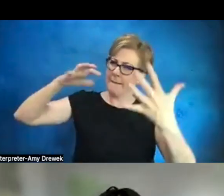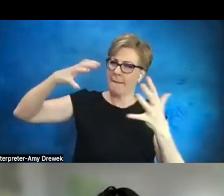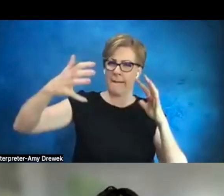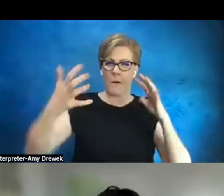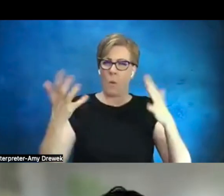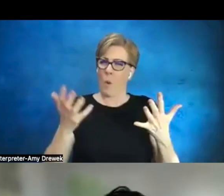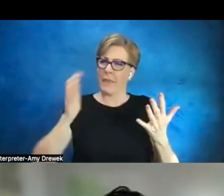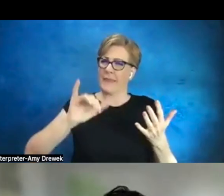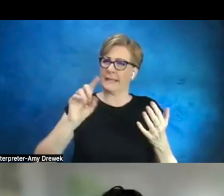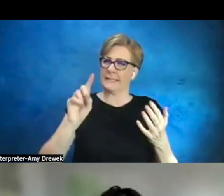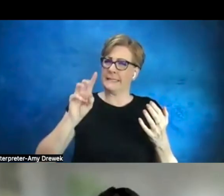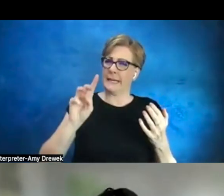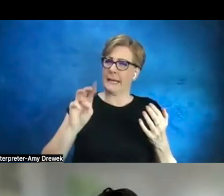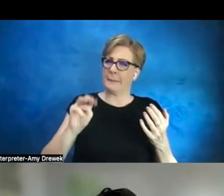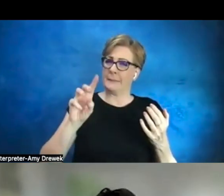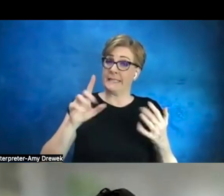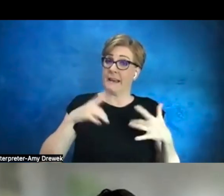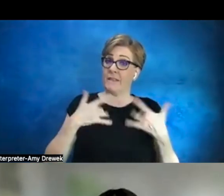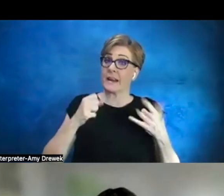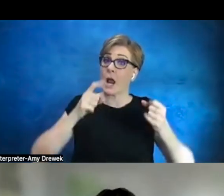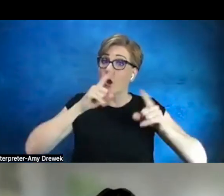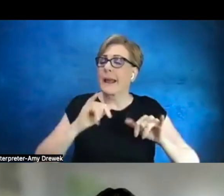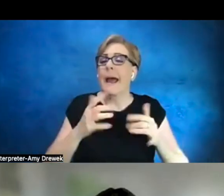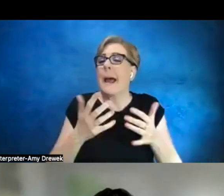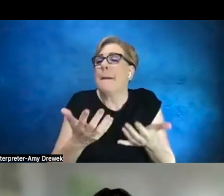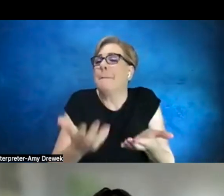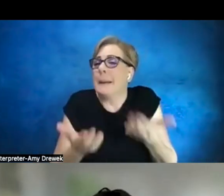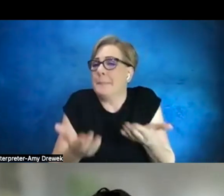to your situation or your organization, but feel free to take any elements from